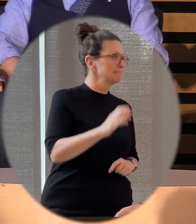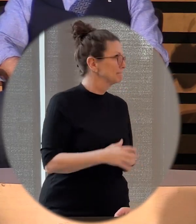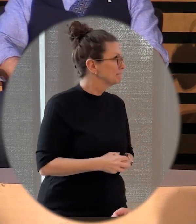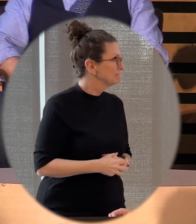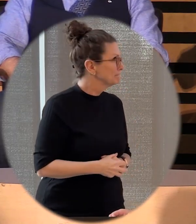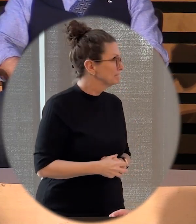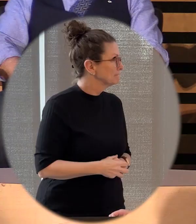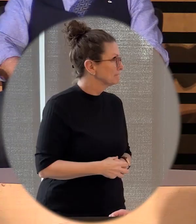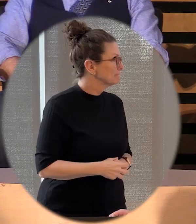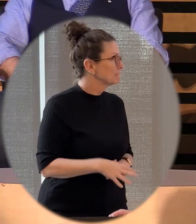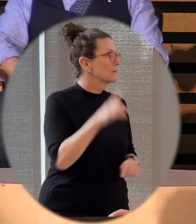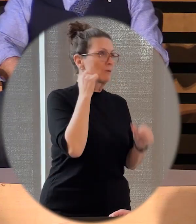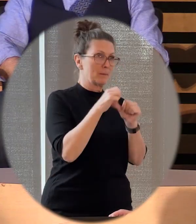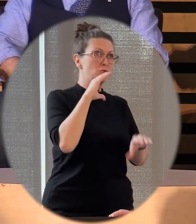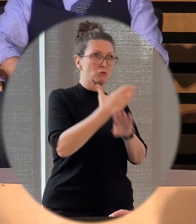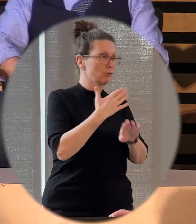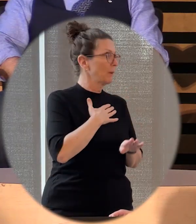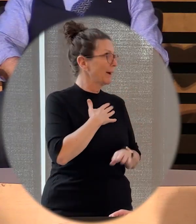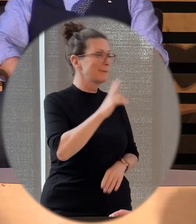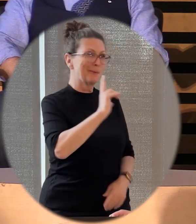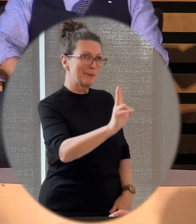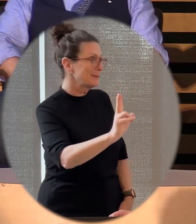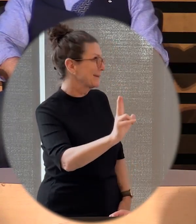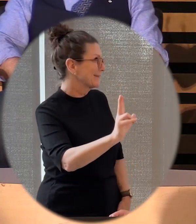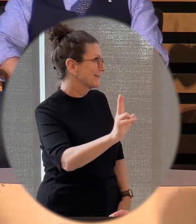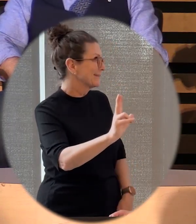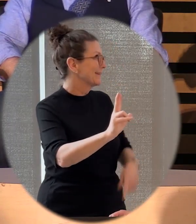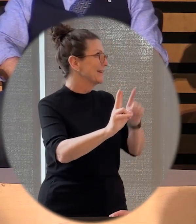used to call me dad now. She calls me girl and bra. I don't know what any of that stuff means.